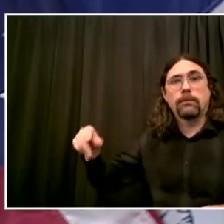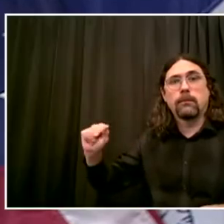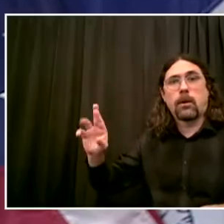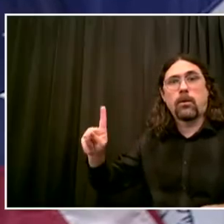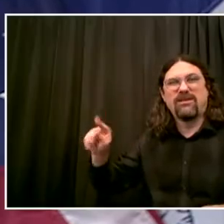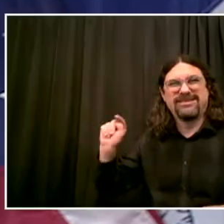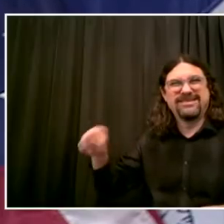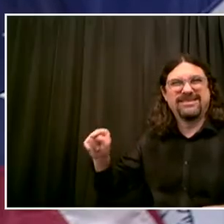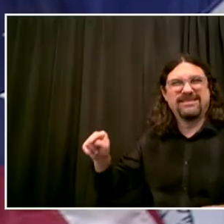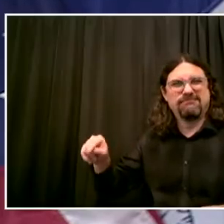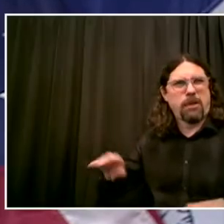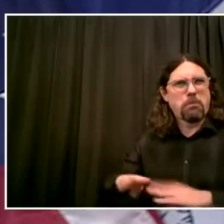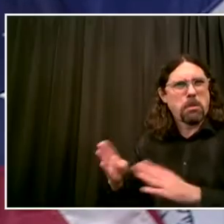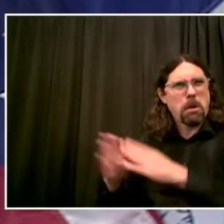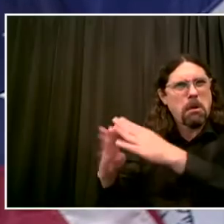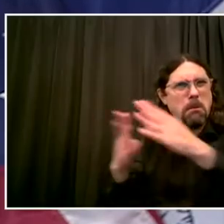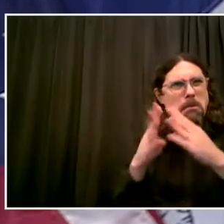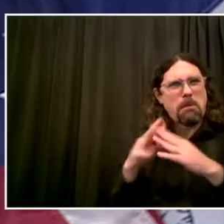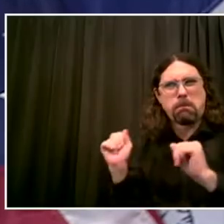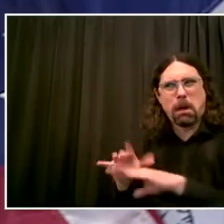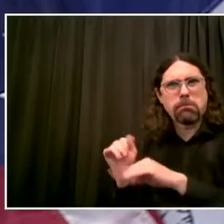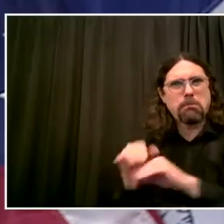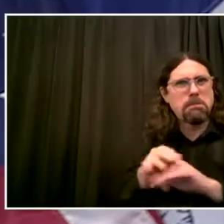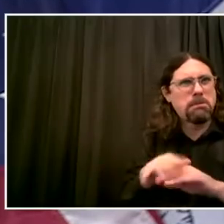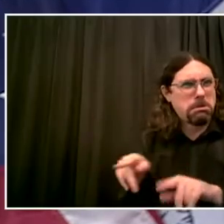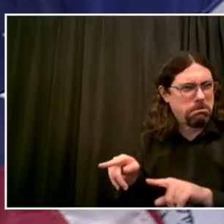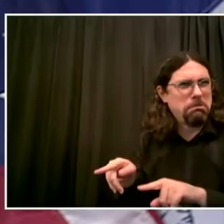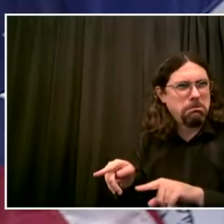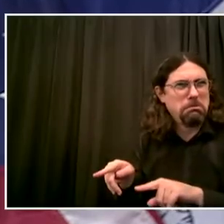SENT AND SHUT THEM DOWN. AND WITHIN 24